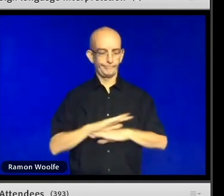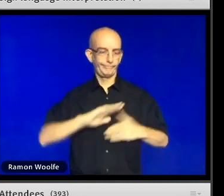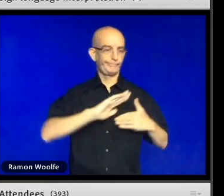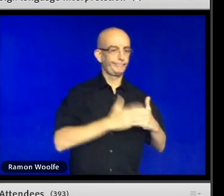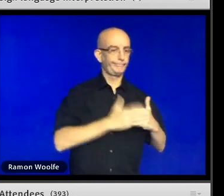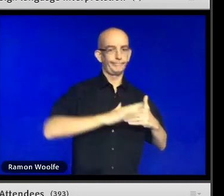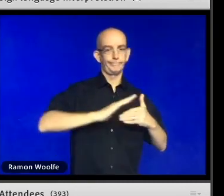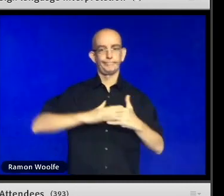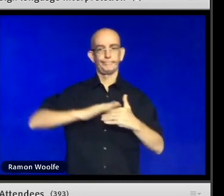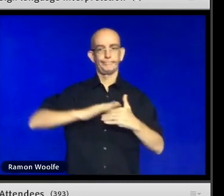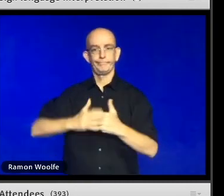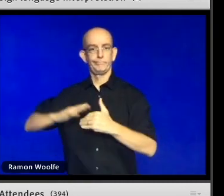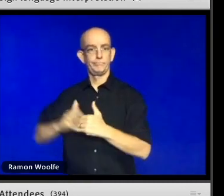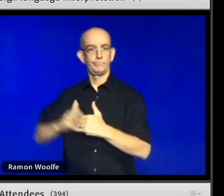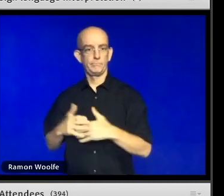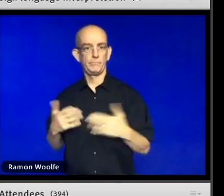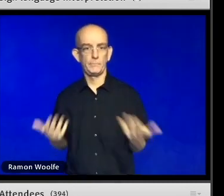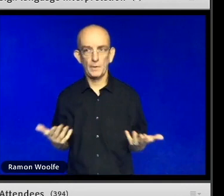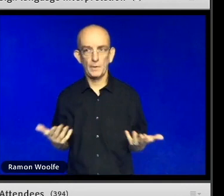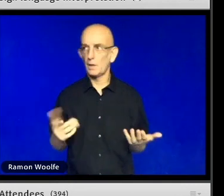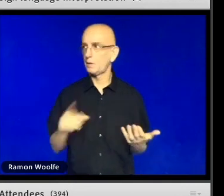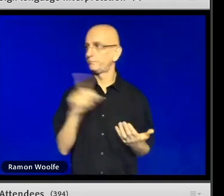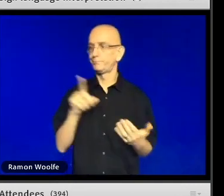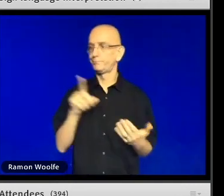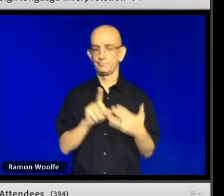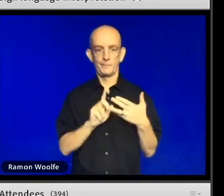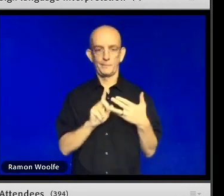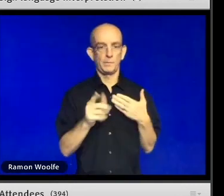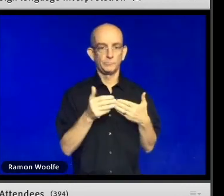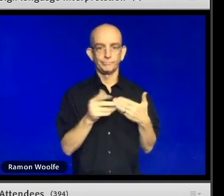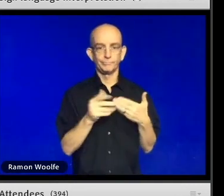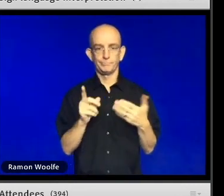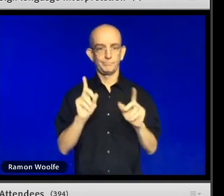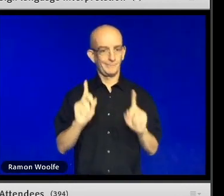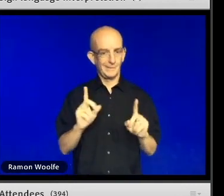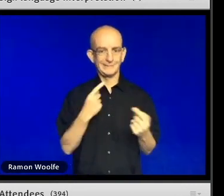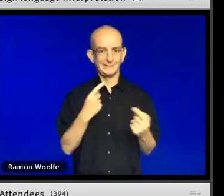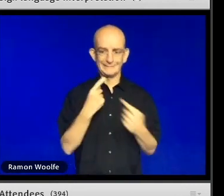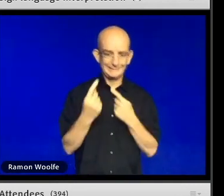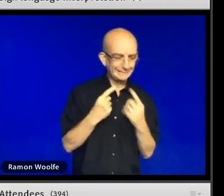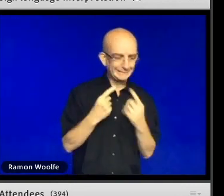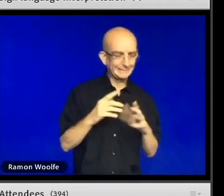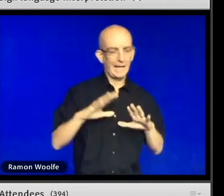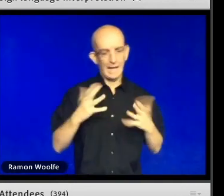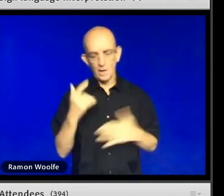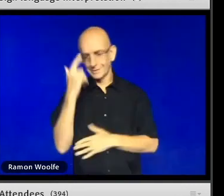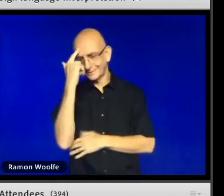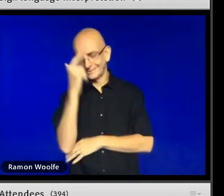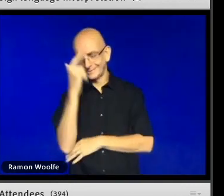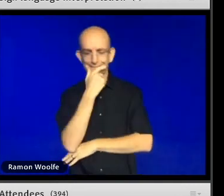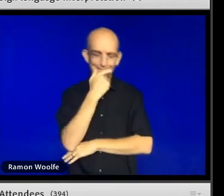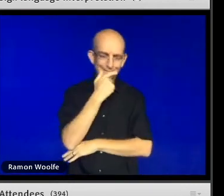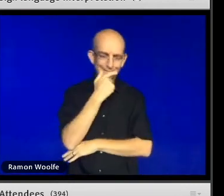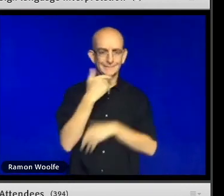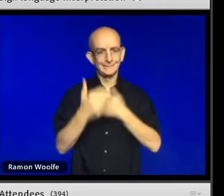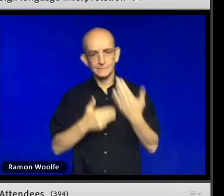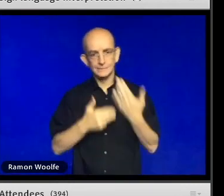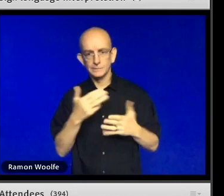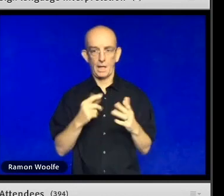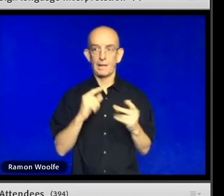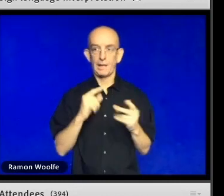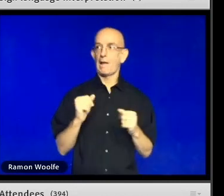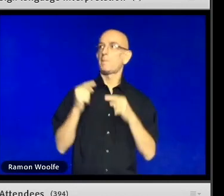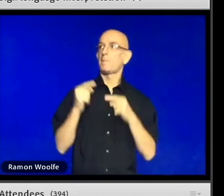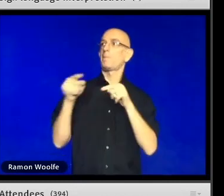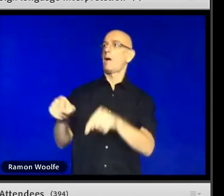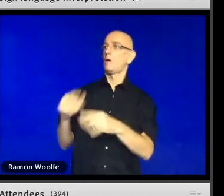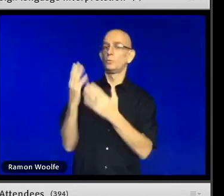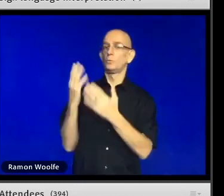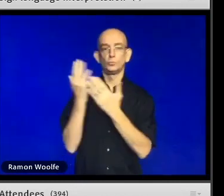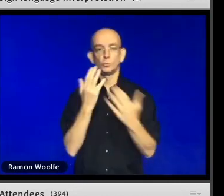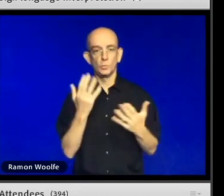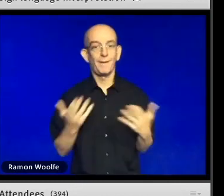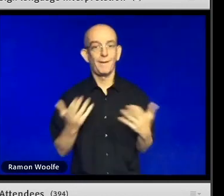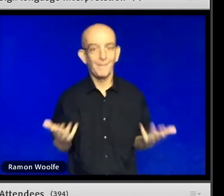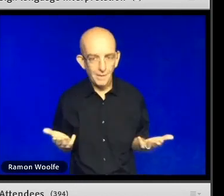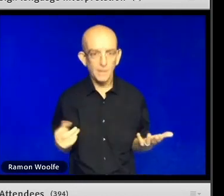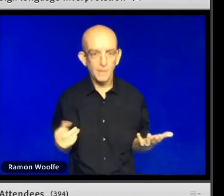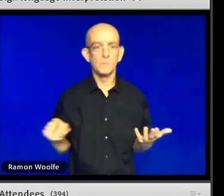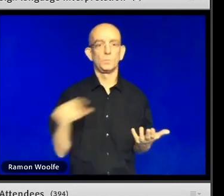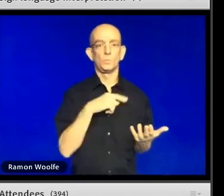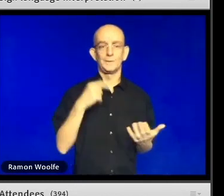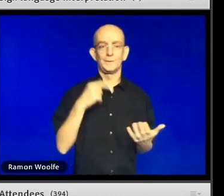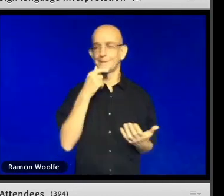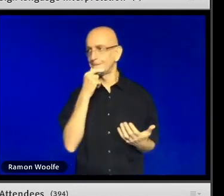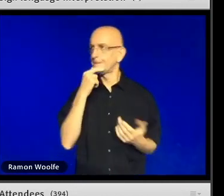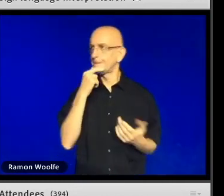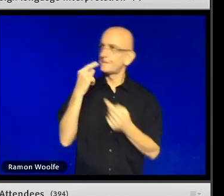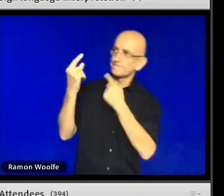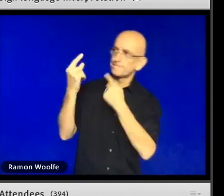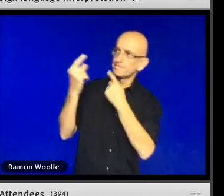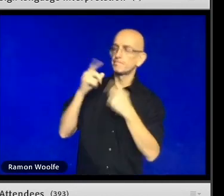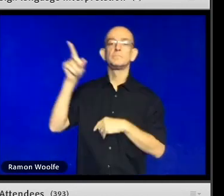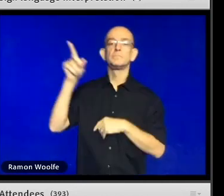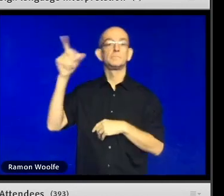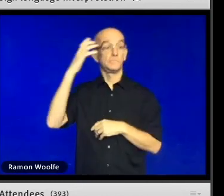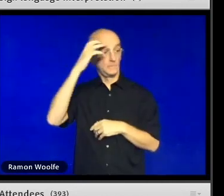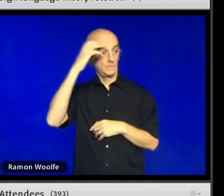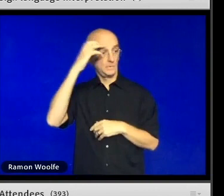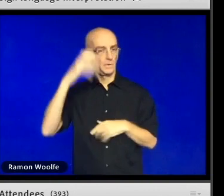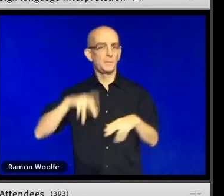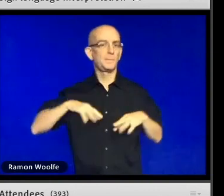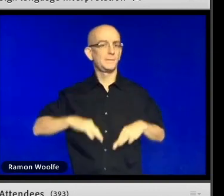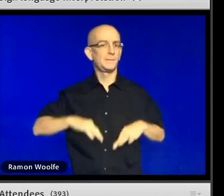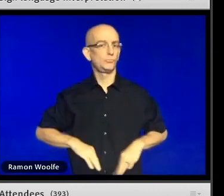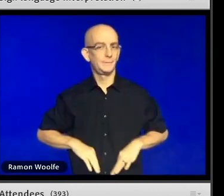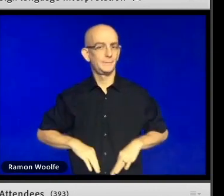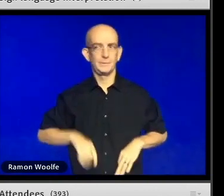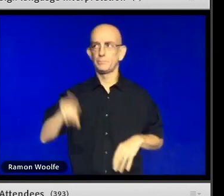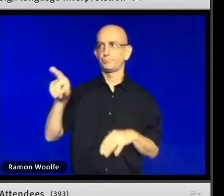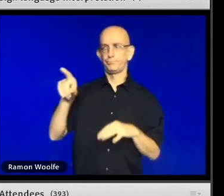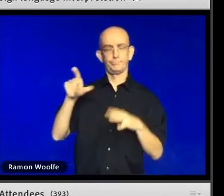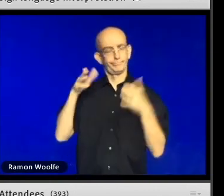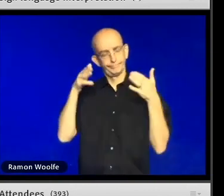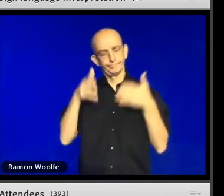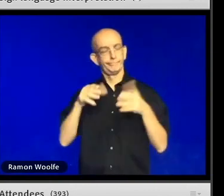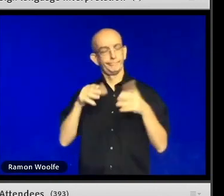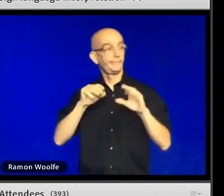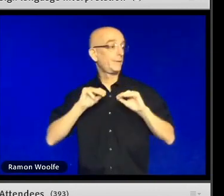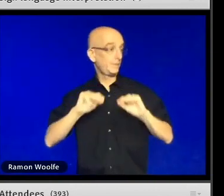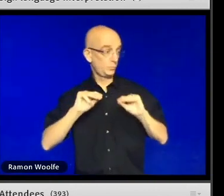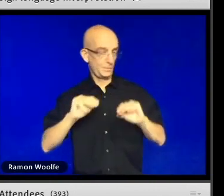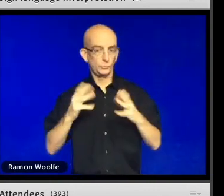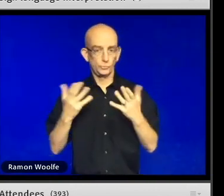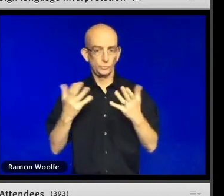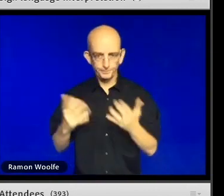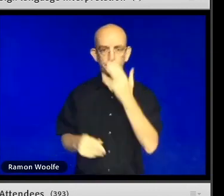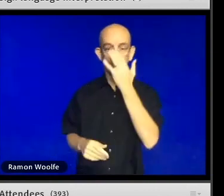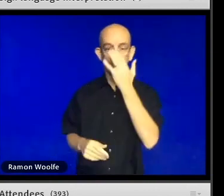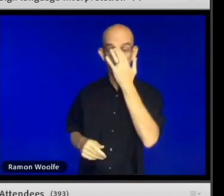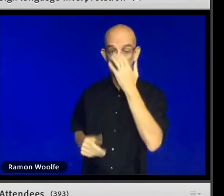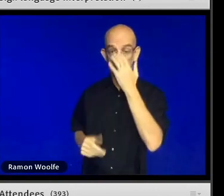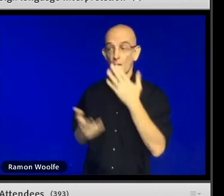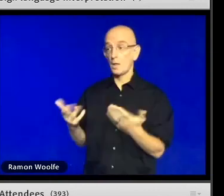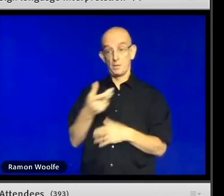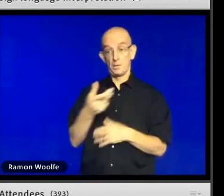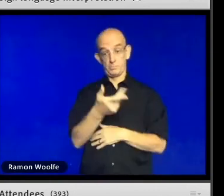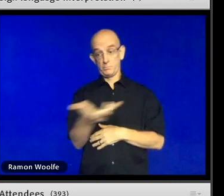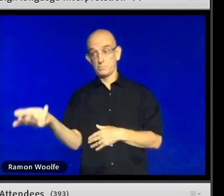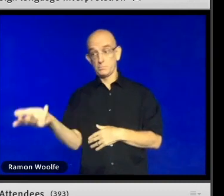cases of COVID was announced in Ghana, that was on the 12th of March. The government of